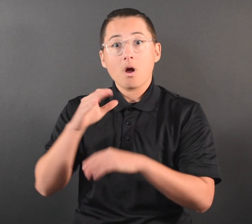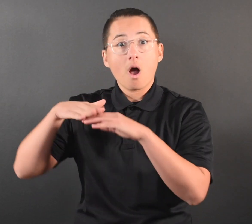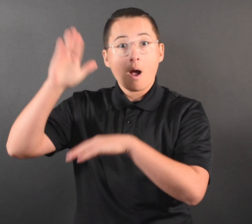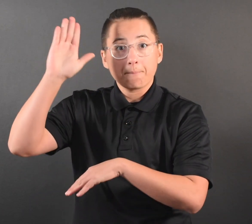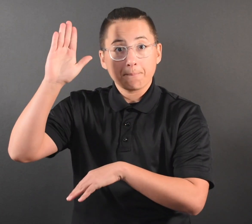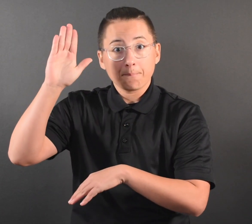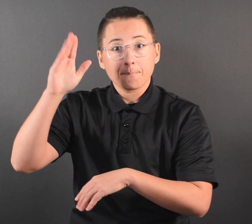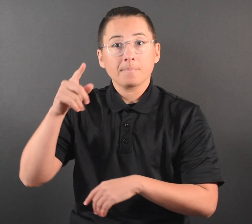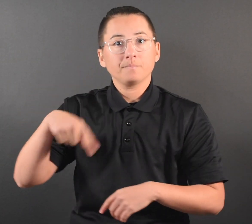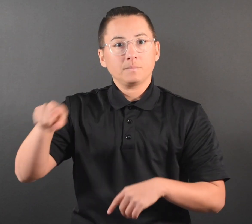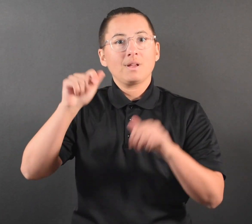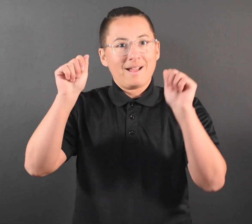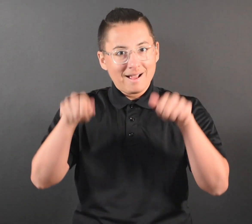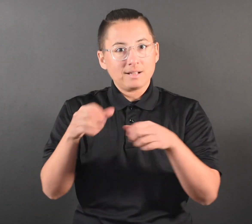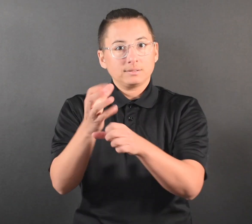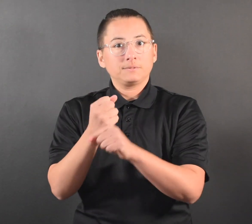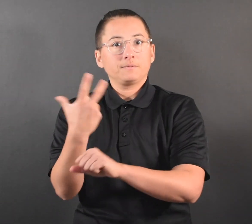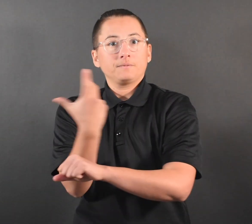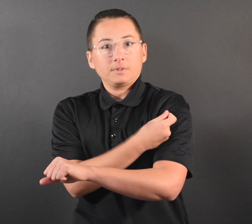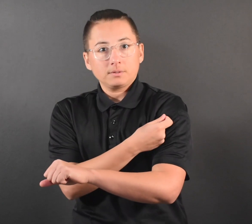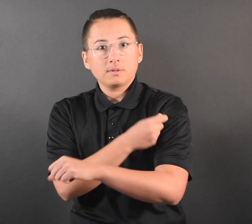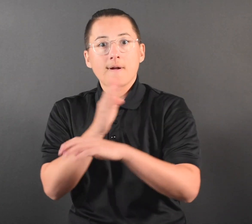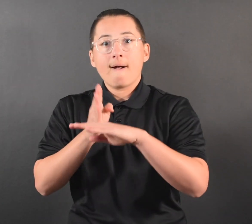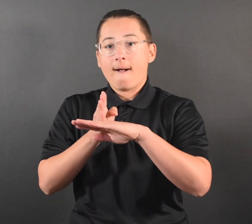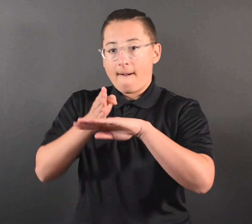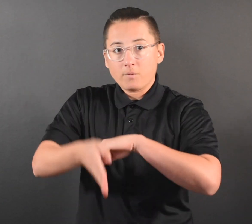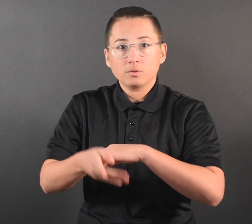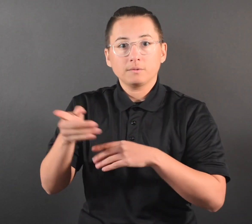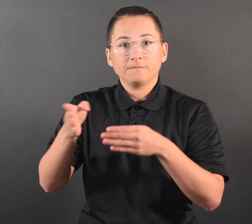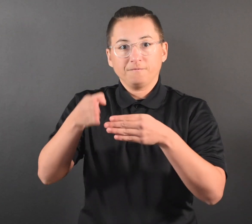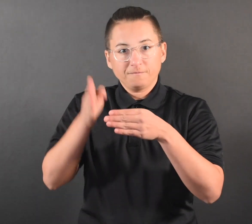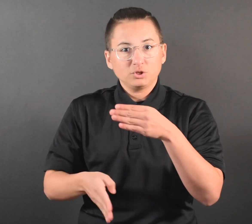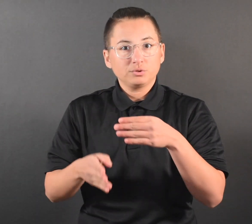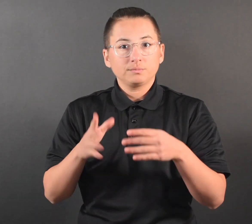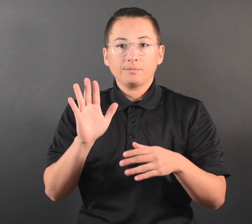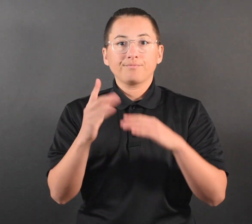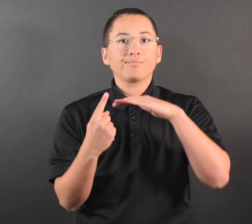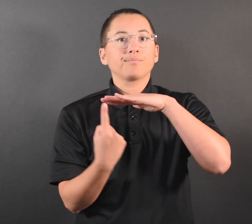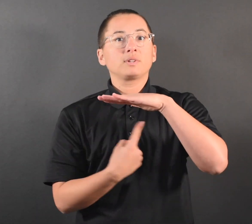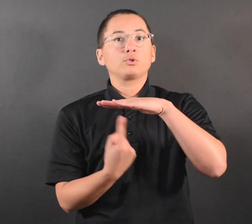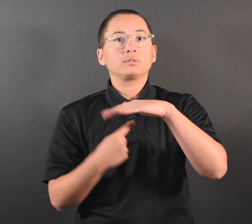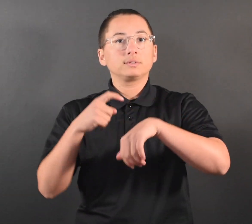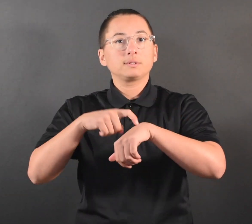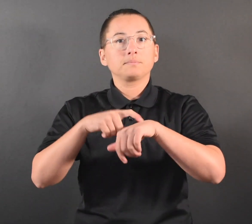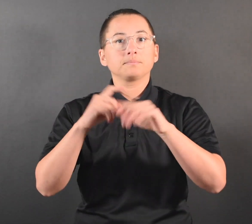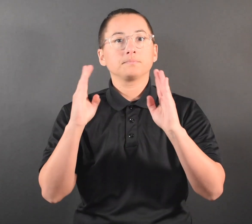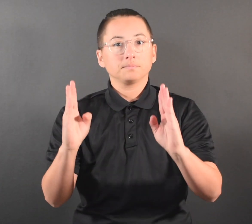can get vaccinated after you have completed your isolation period and are feeling better.